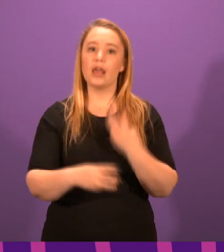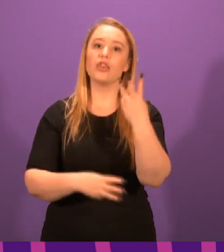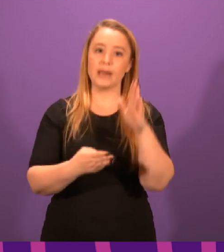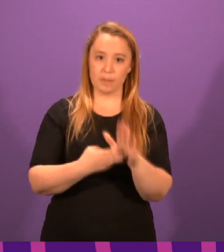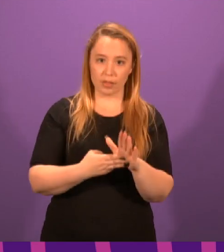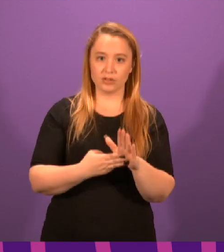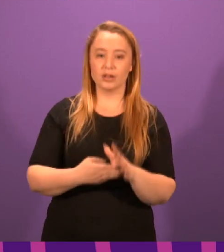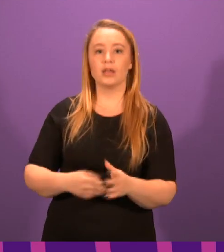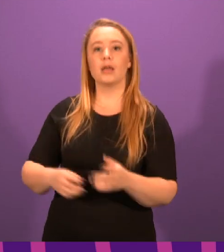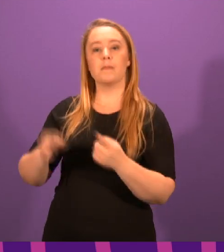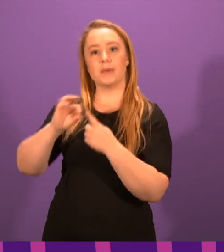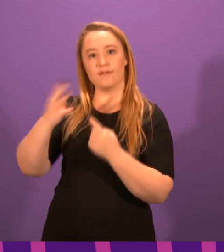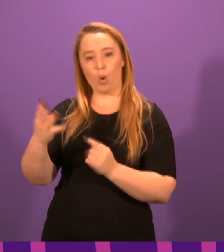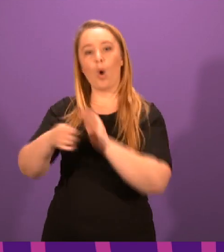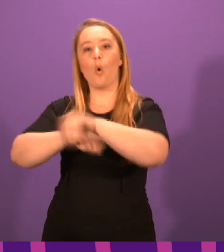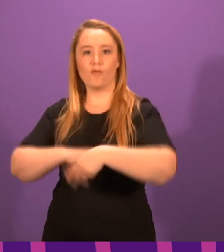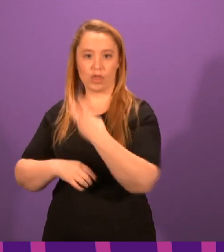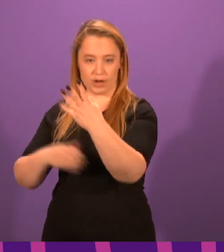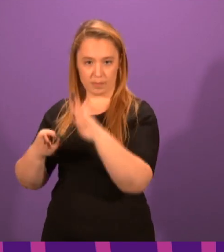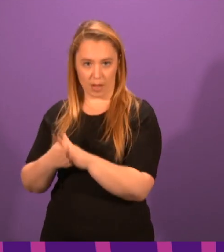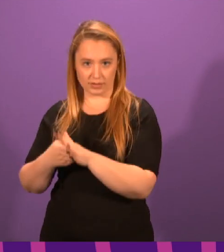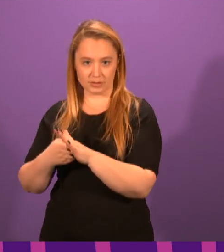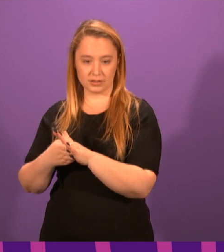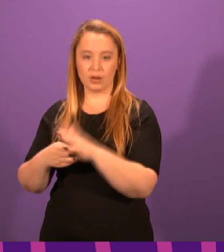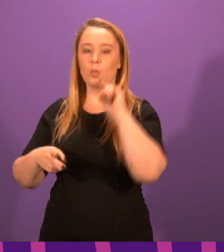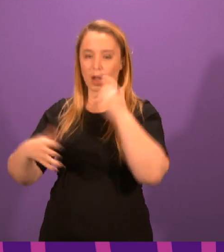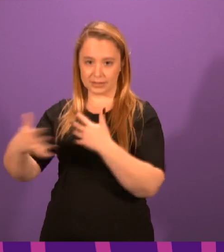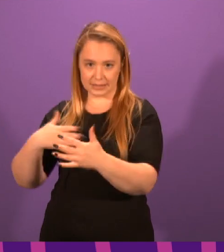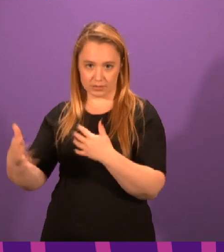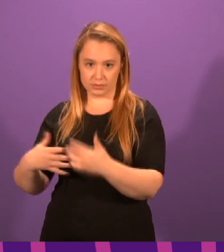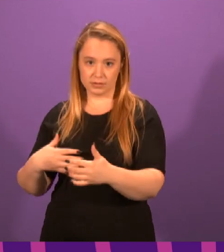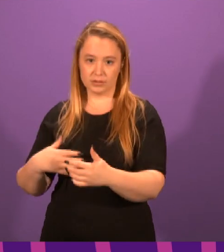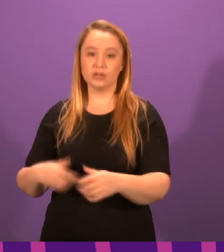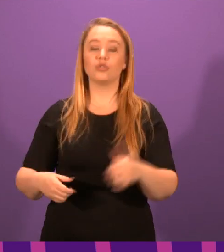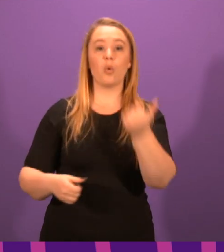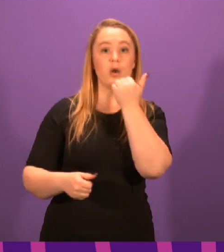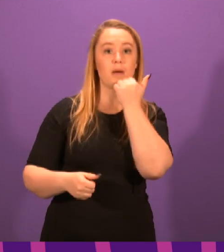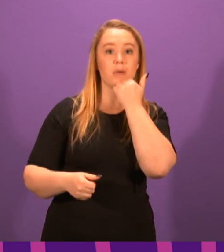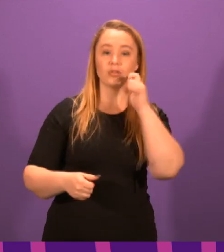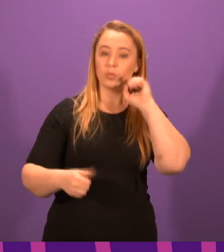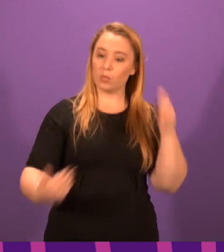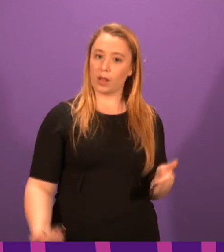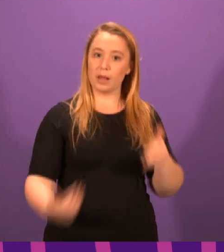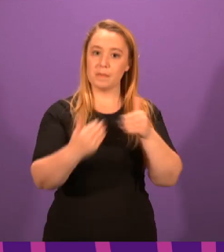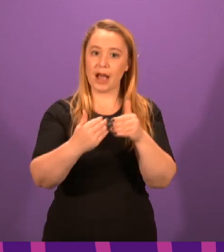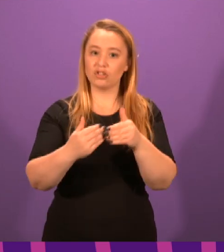will be over three months. That work will apply the numbers to clinical prioritisation and will